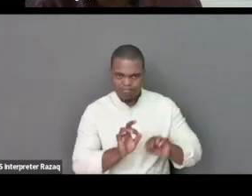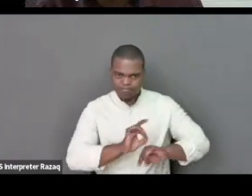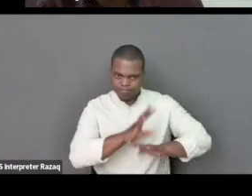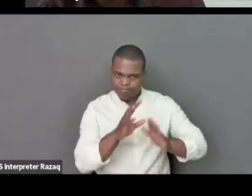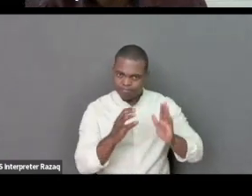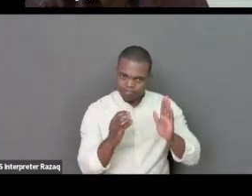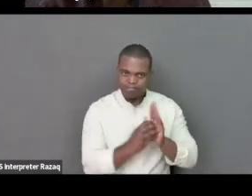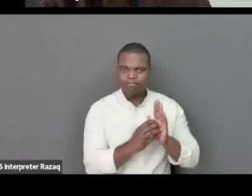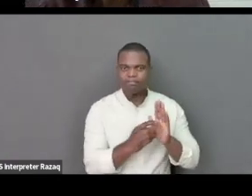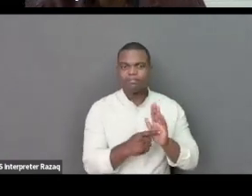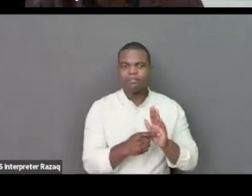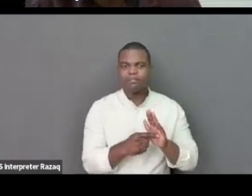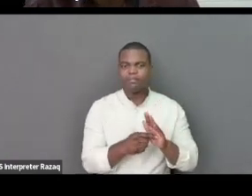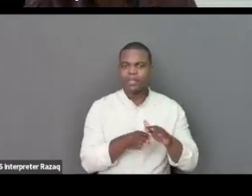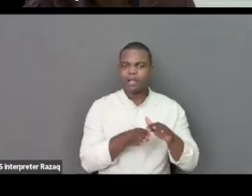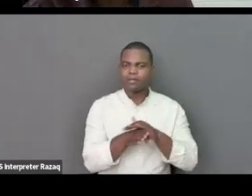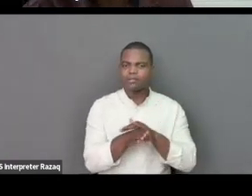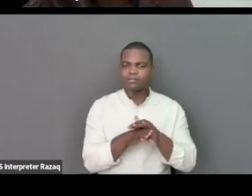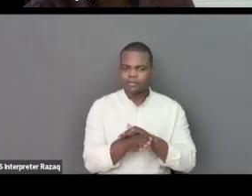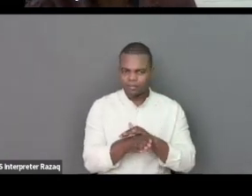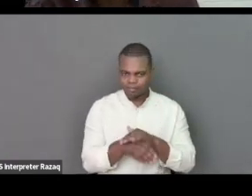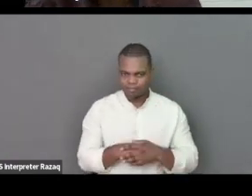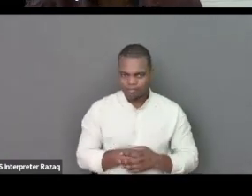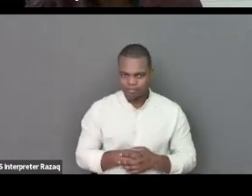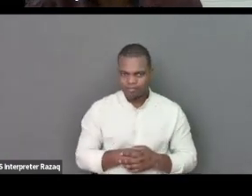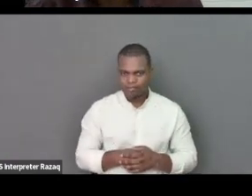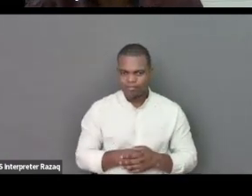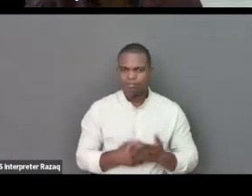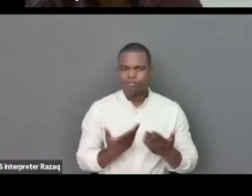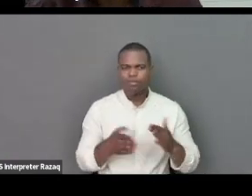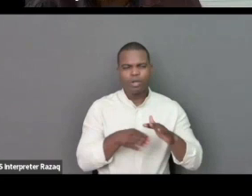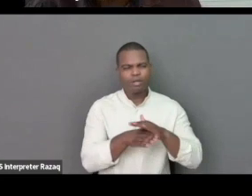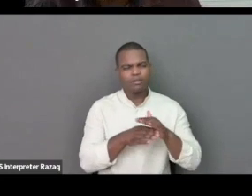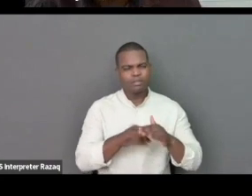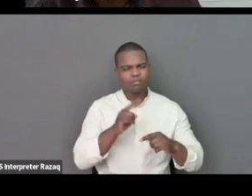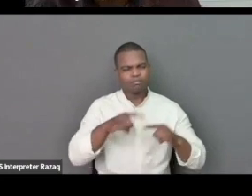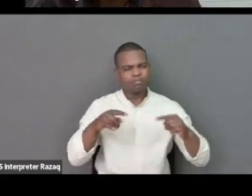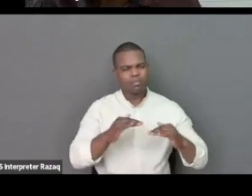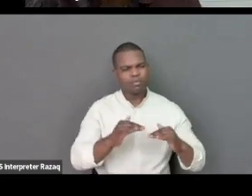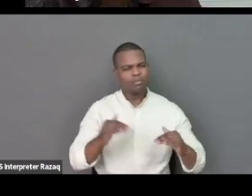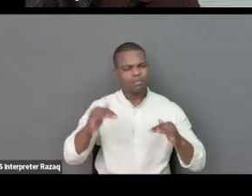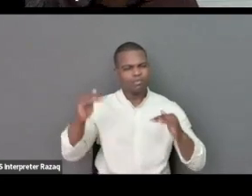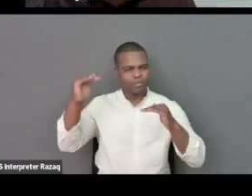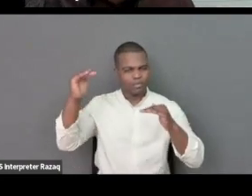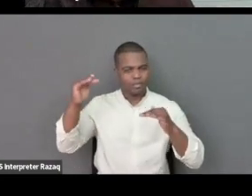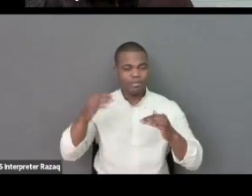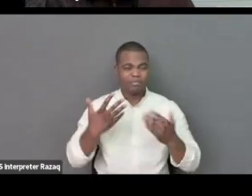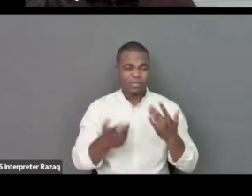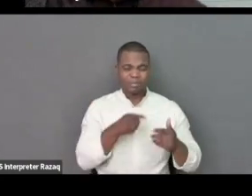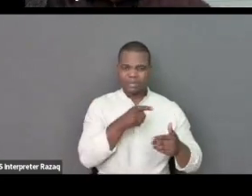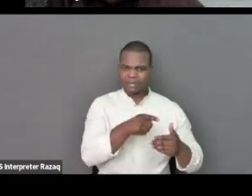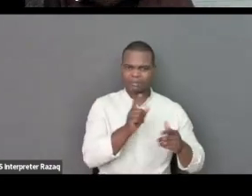for monitoring bodies and the users. And the users have the possibility to provide feedback.